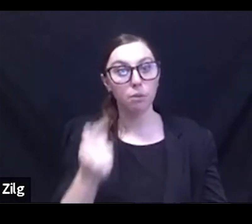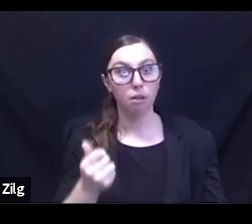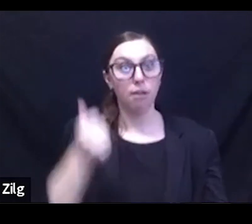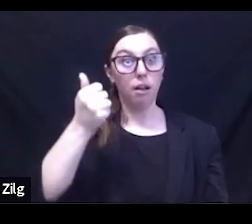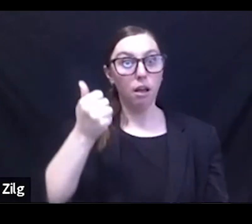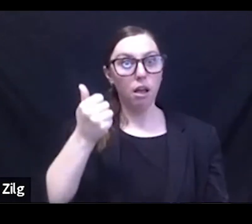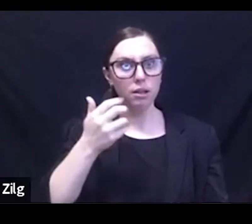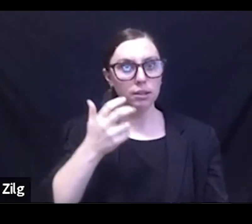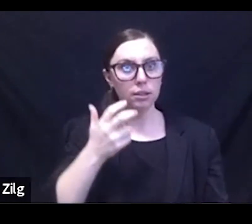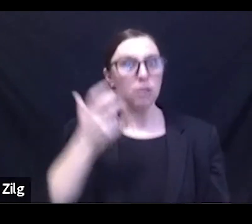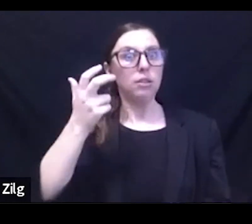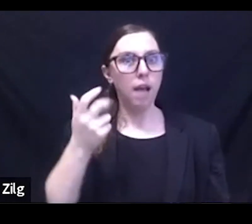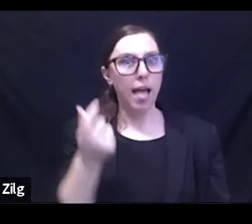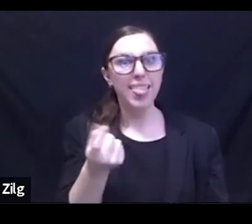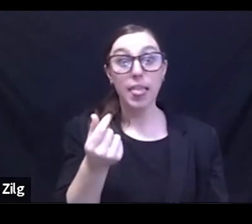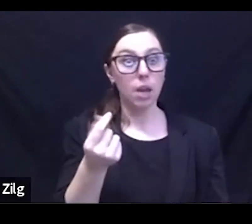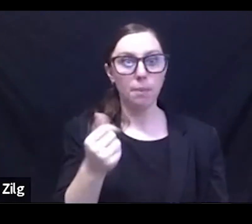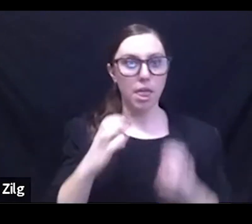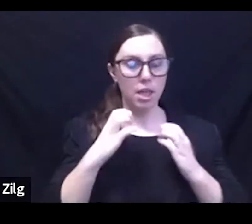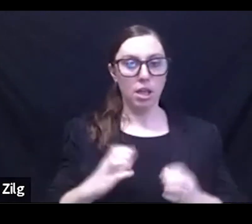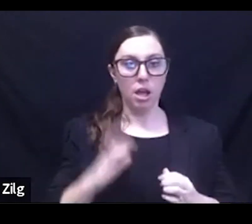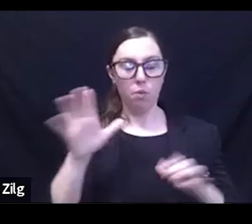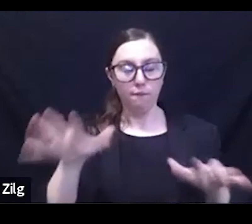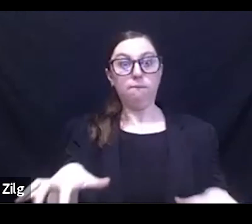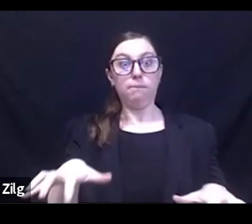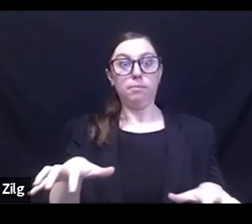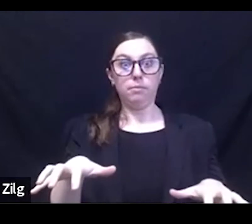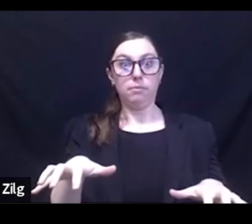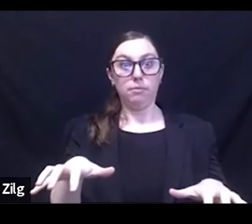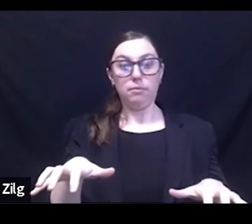client would freeze, and